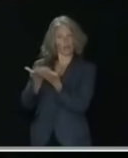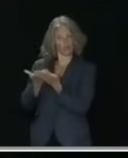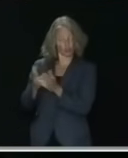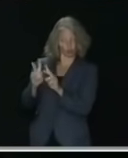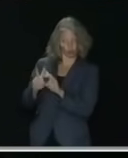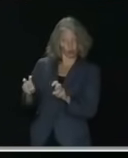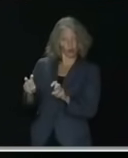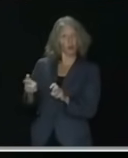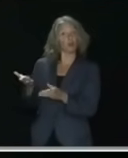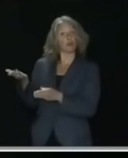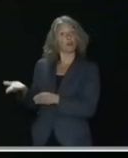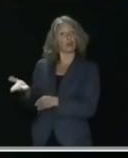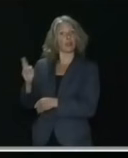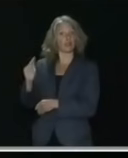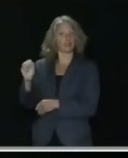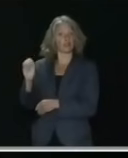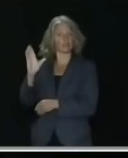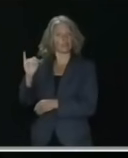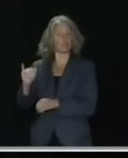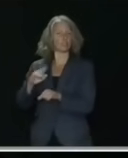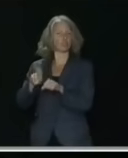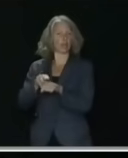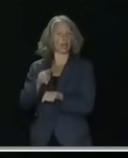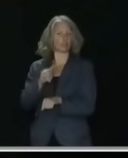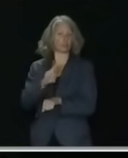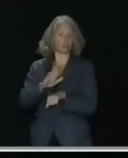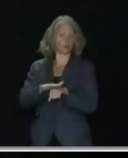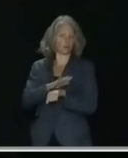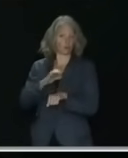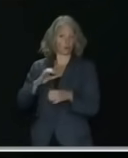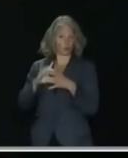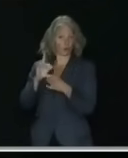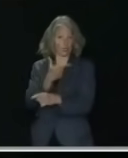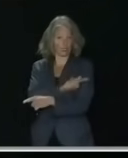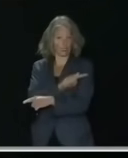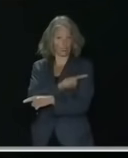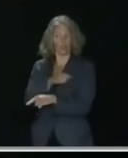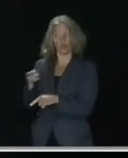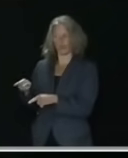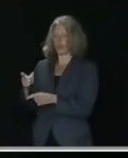AN EXPERT REVIEW OF THE LATEST EVIDENCE, CANADA'S NATIONAL